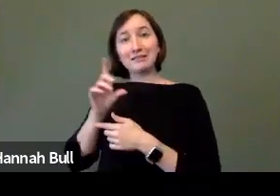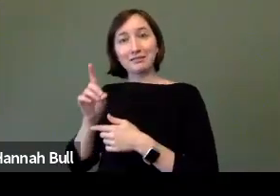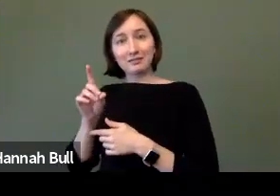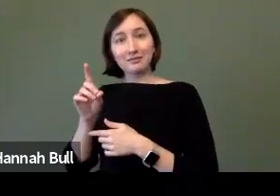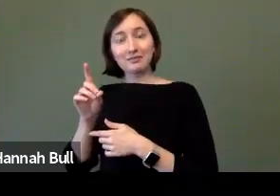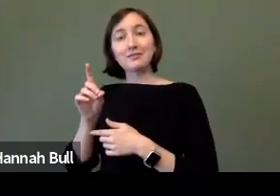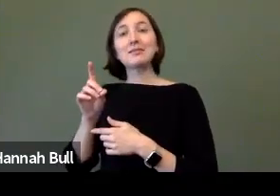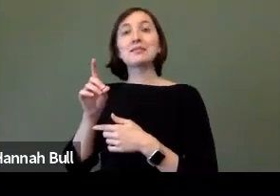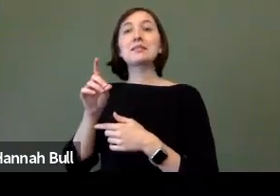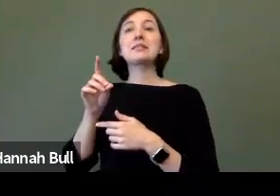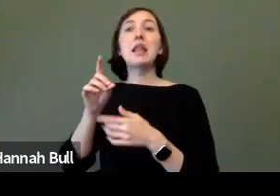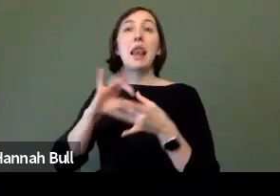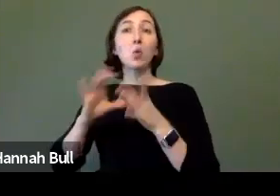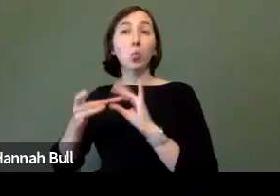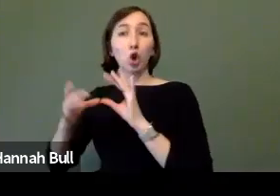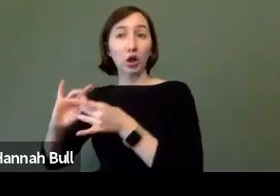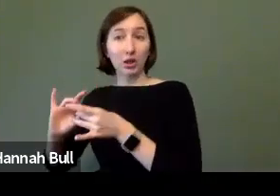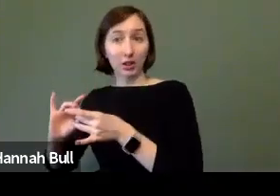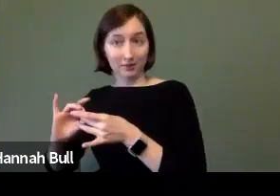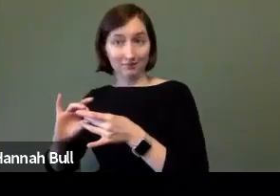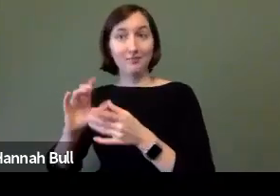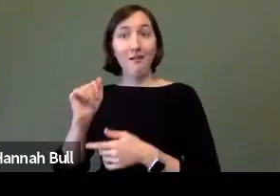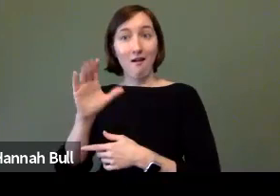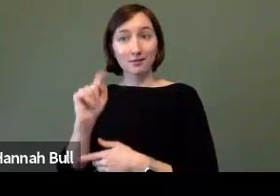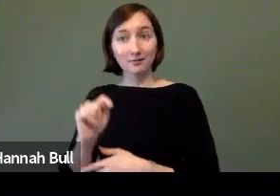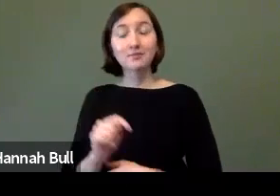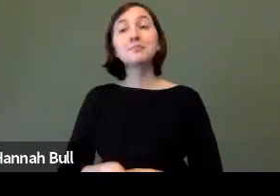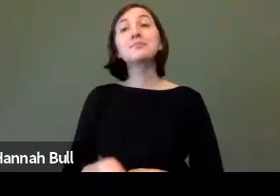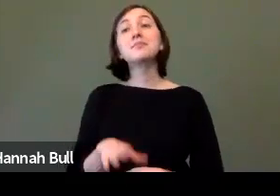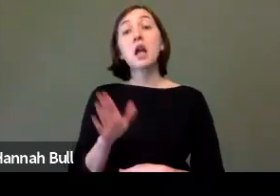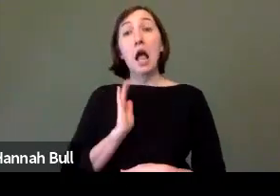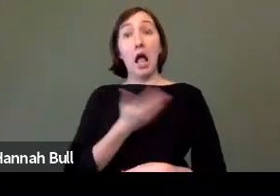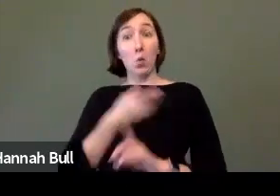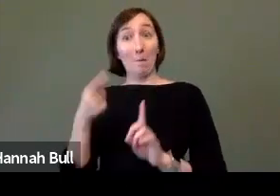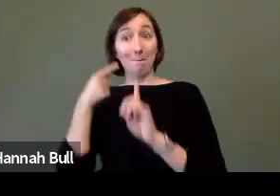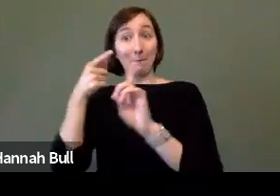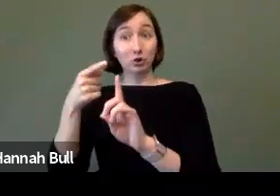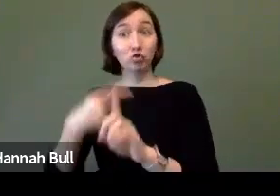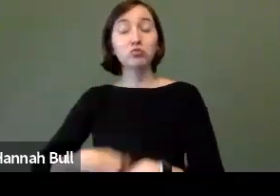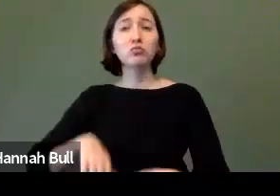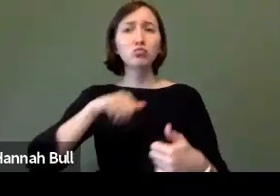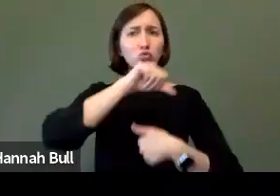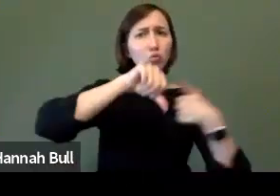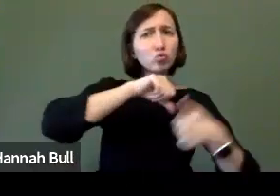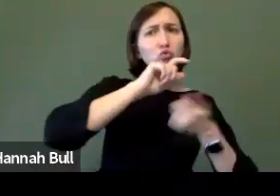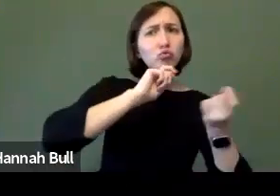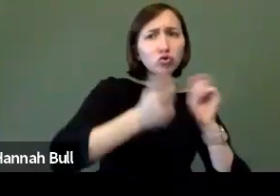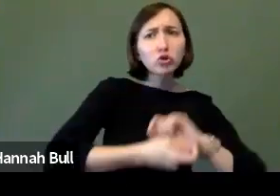DD network. Our mission is to bring about social and policy change that promotes opportunities